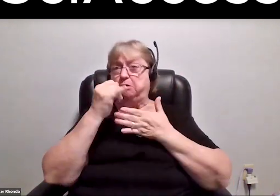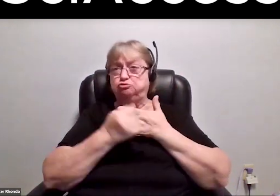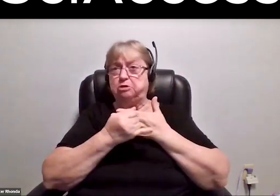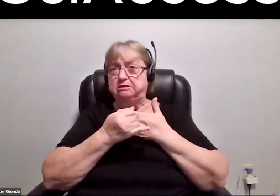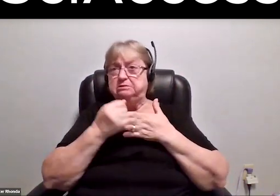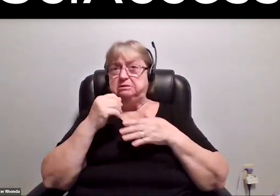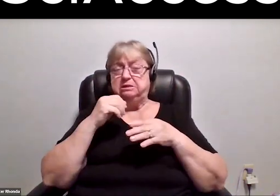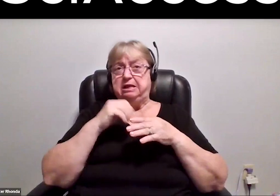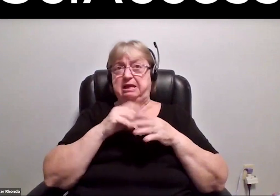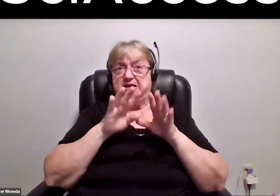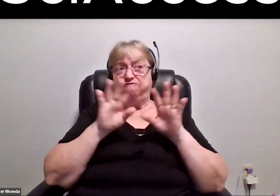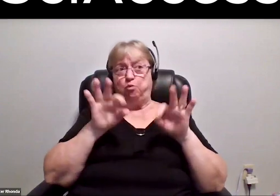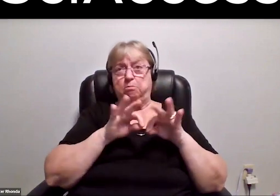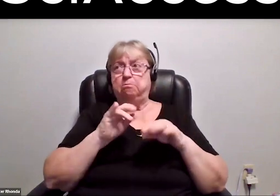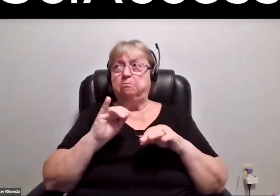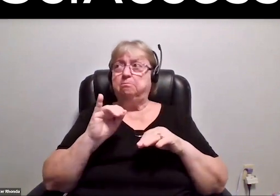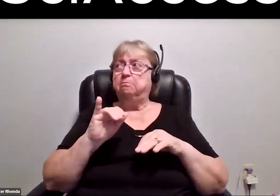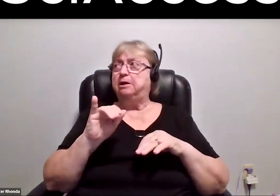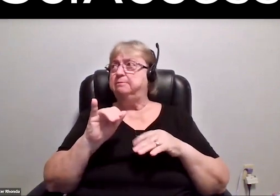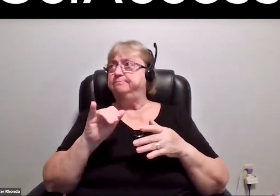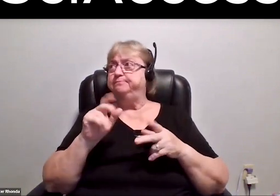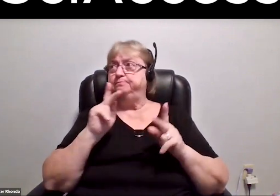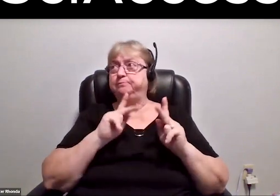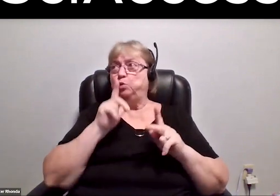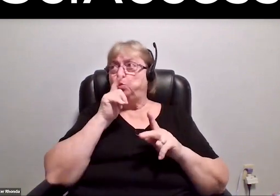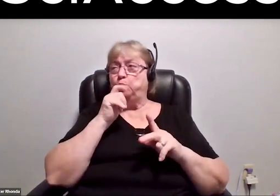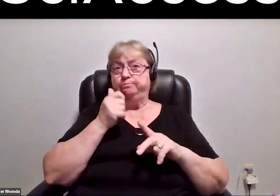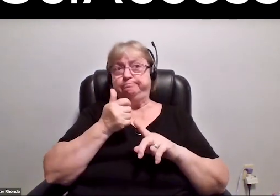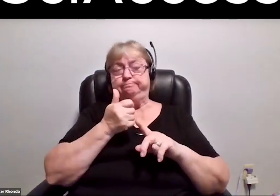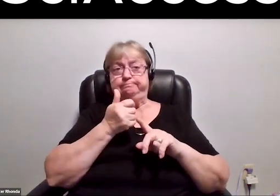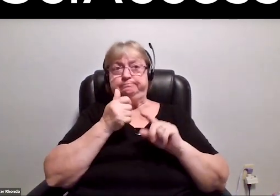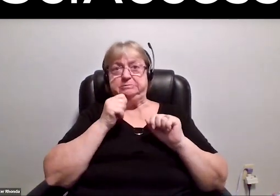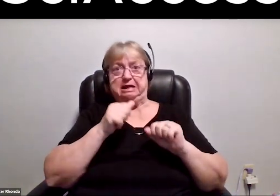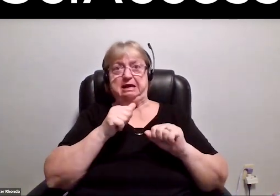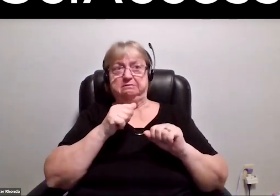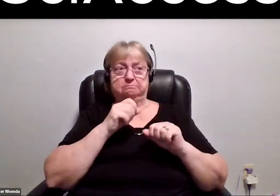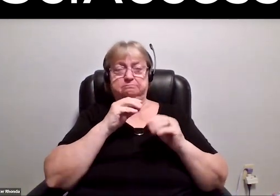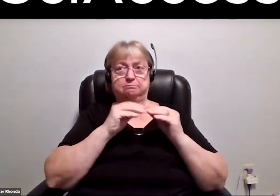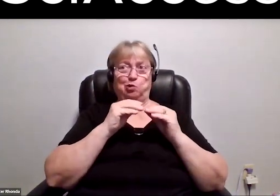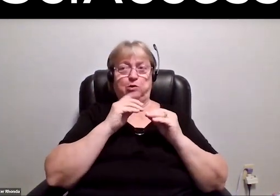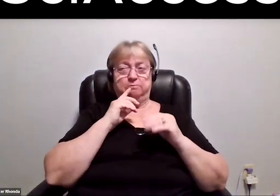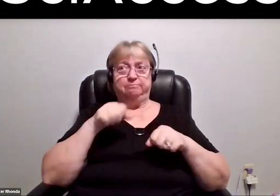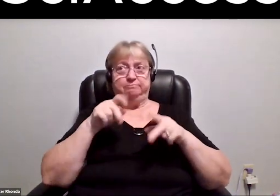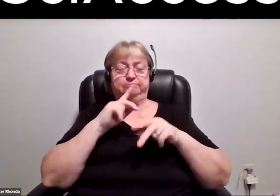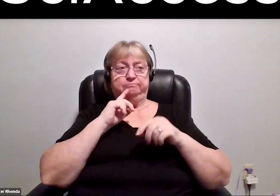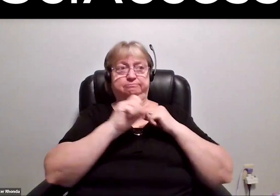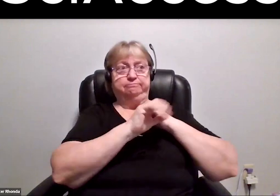in a form where people who might have a better chance of commercializing them can interact with the students